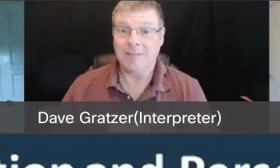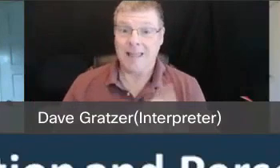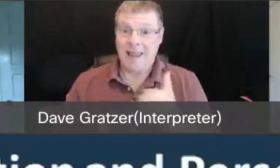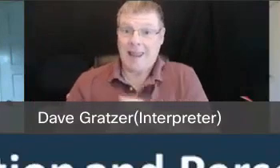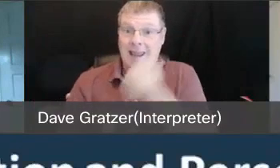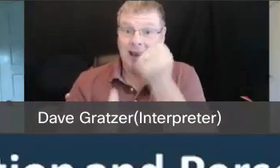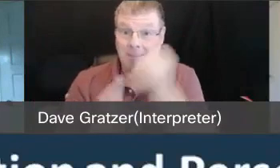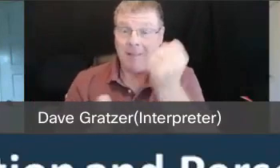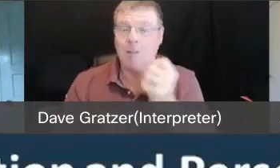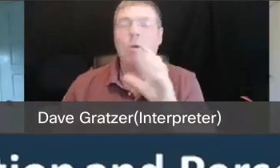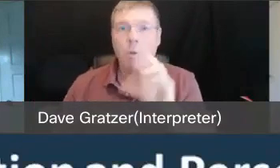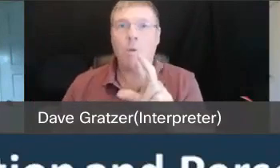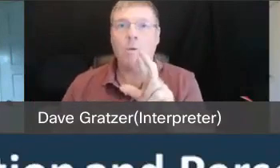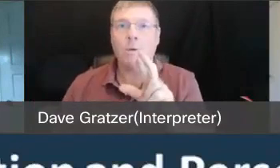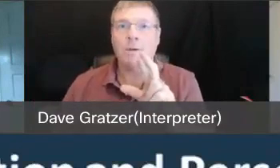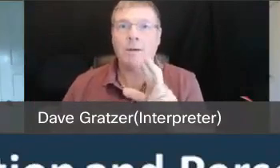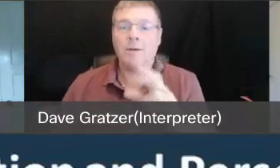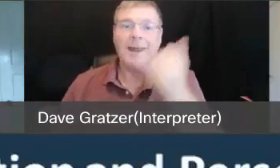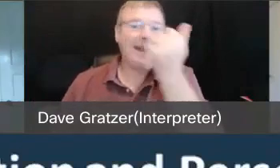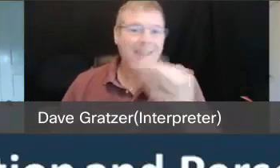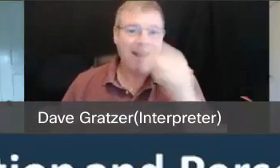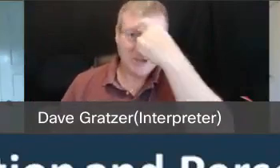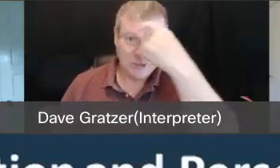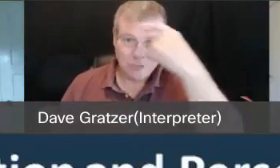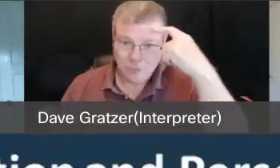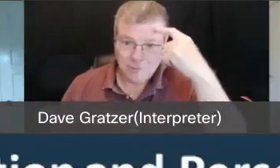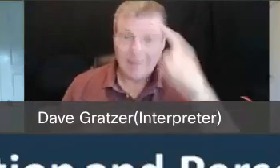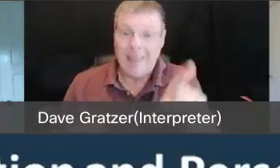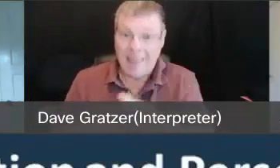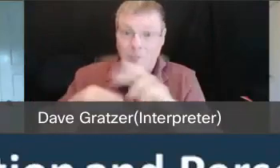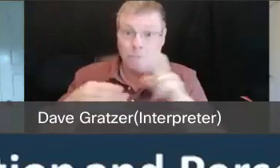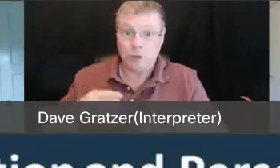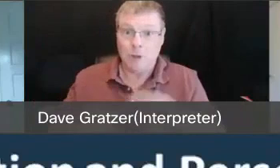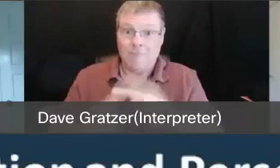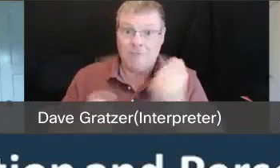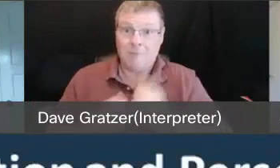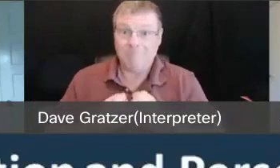or they had any trauma experience as a result of their sexual orientation,